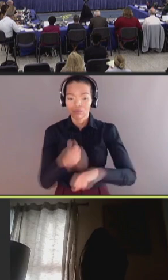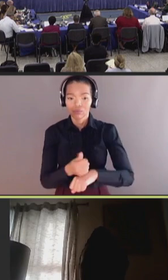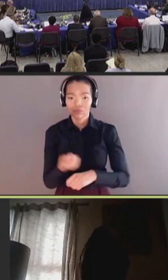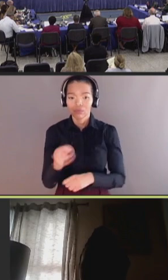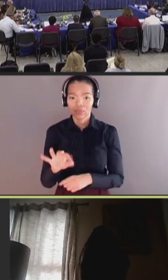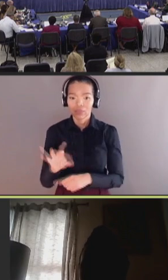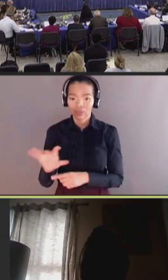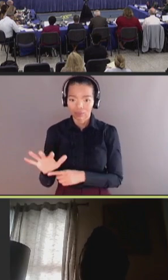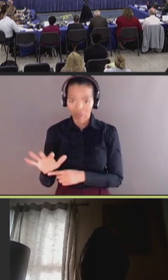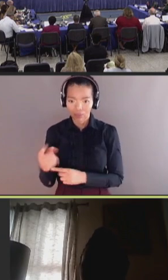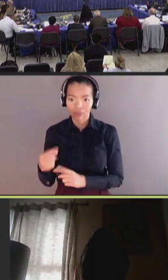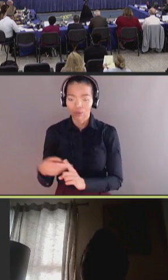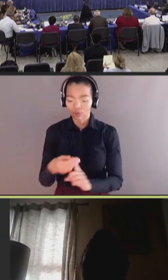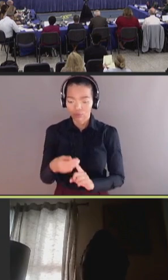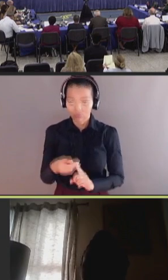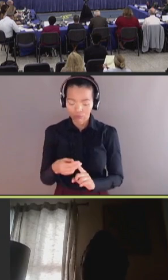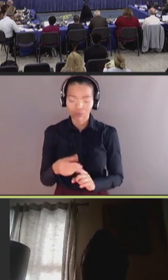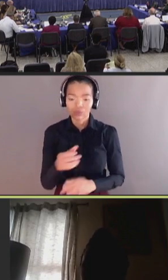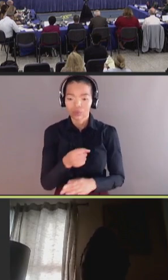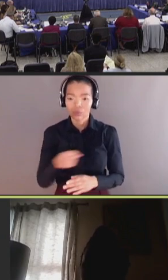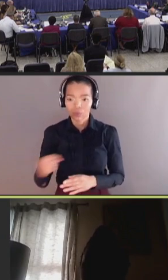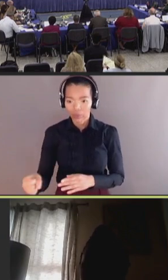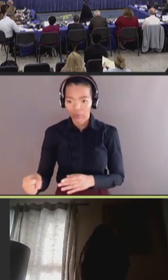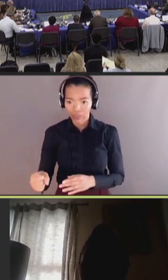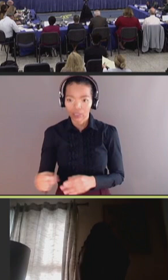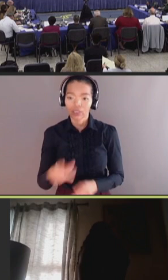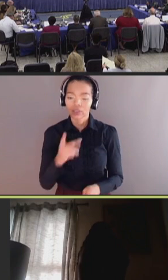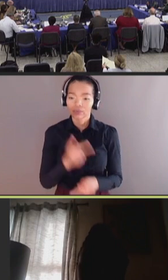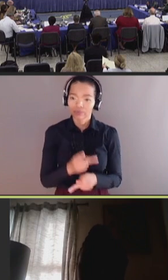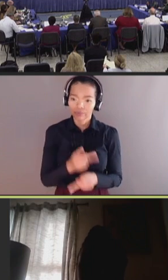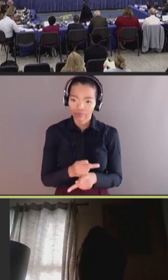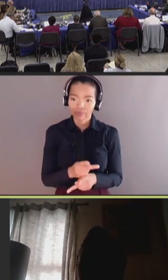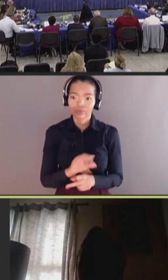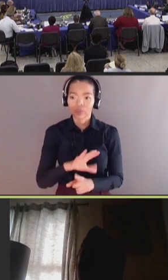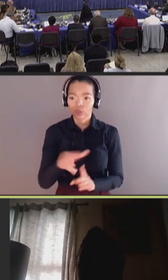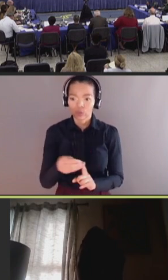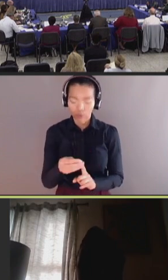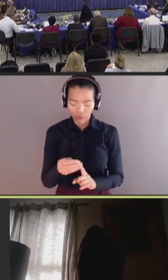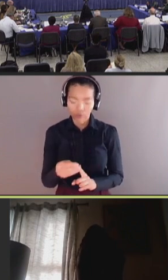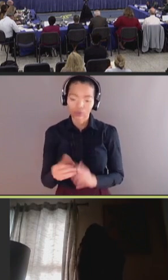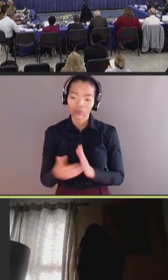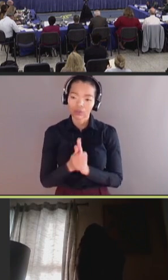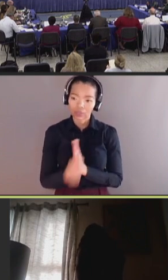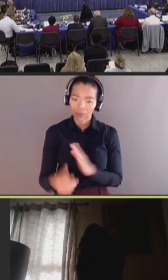place, and retain culturally competent health professionals in Cochise, Pima and Santa Cruz